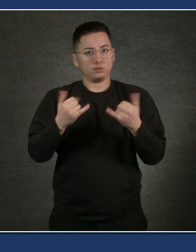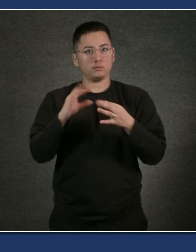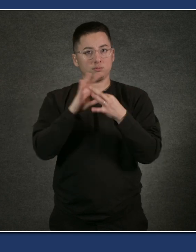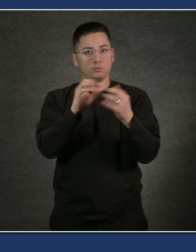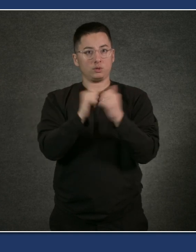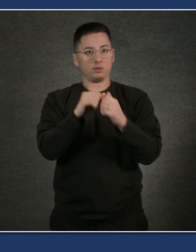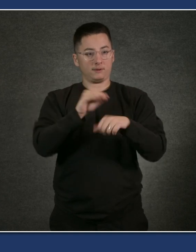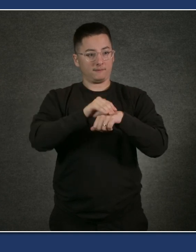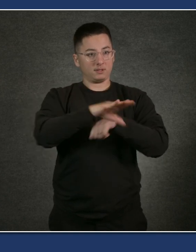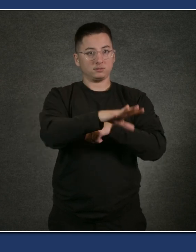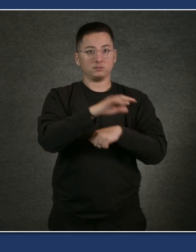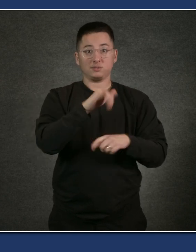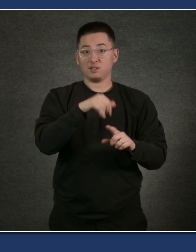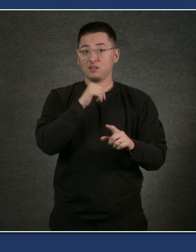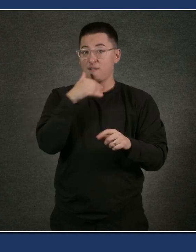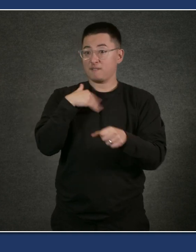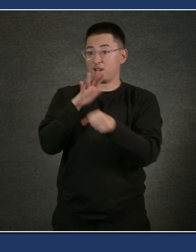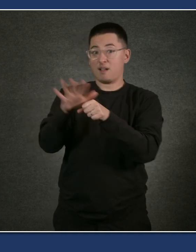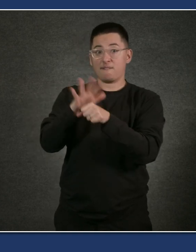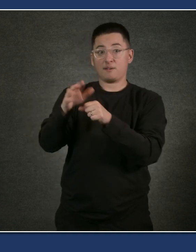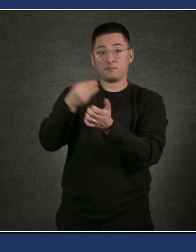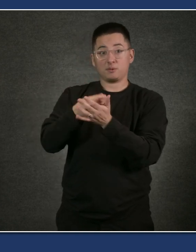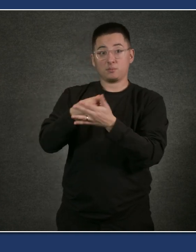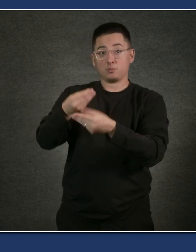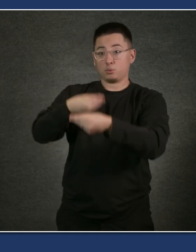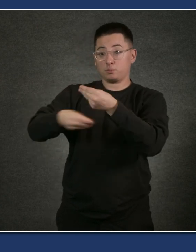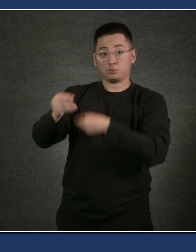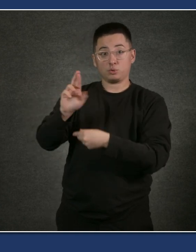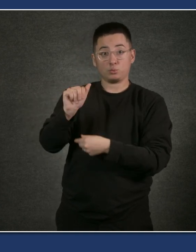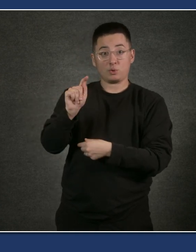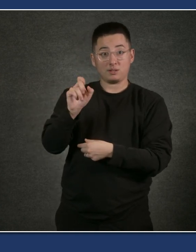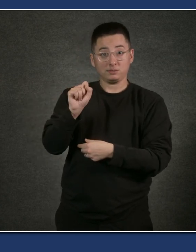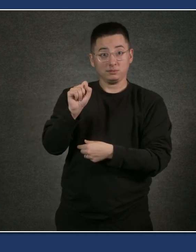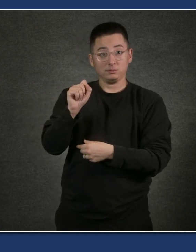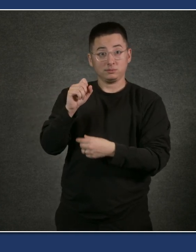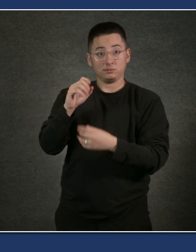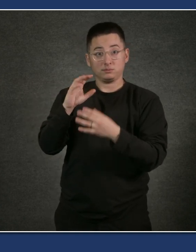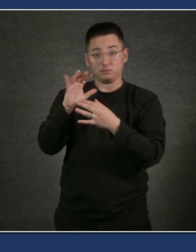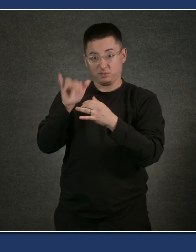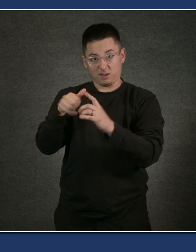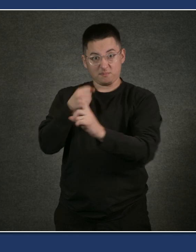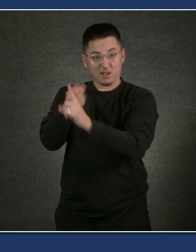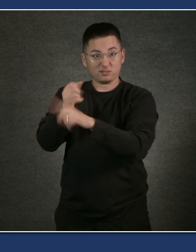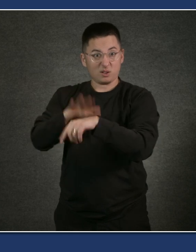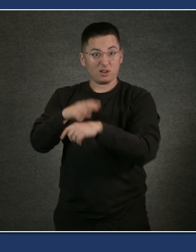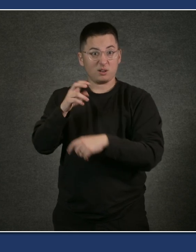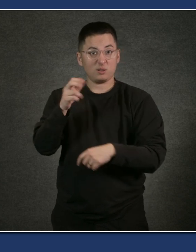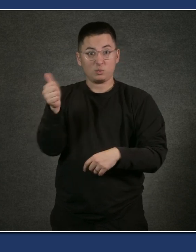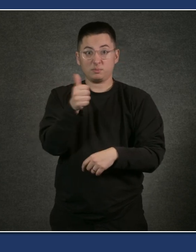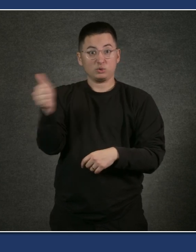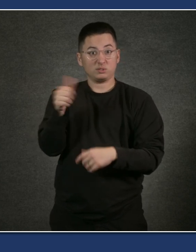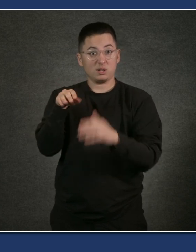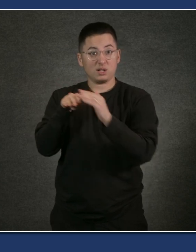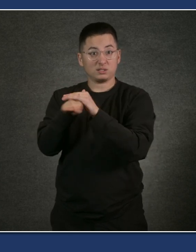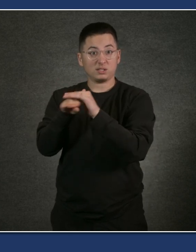about the effects inadequate reimbursement rates are having on transportation access.